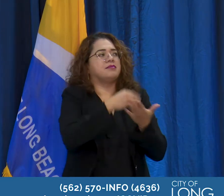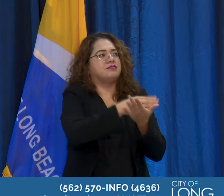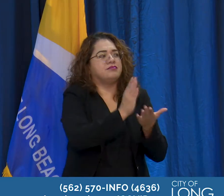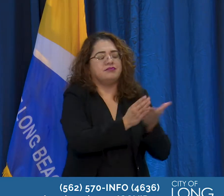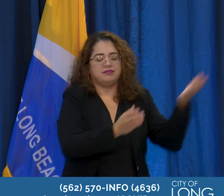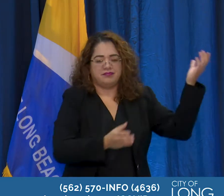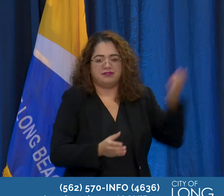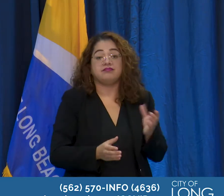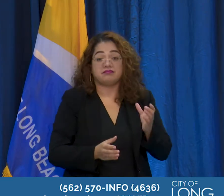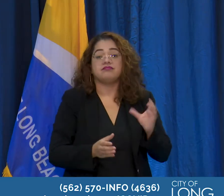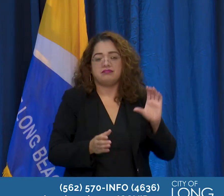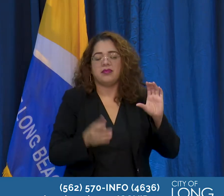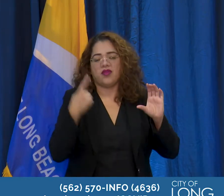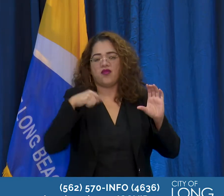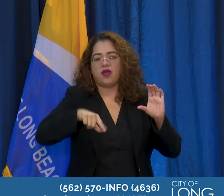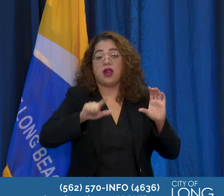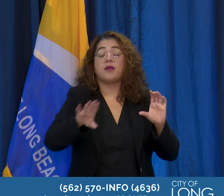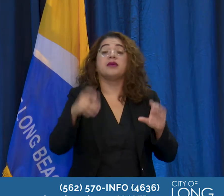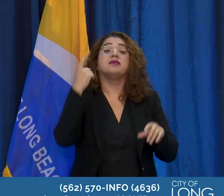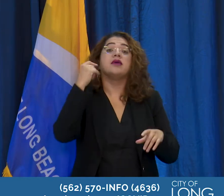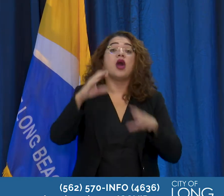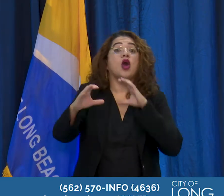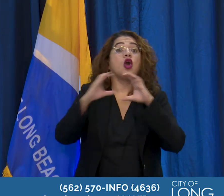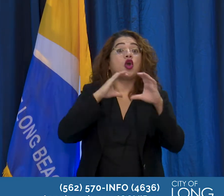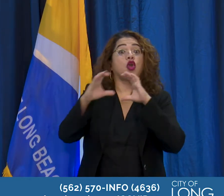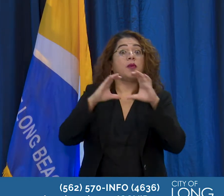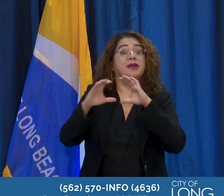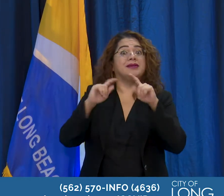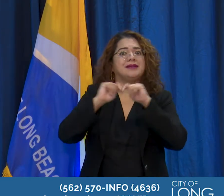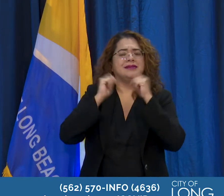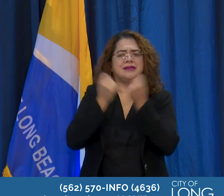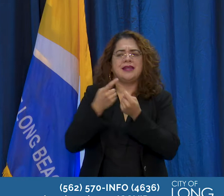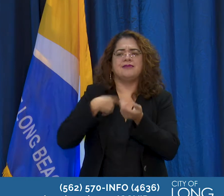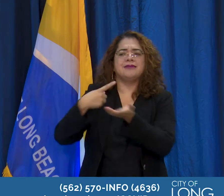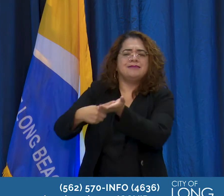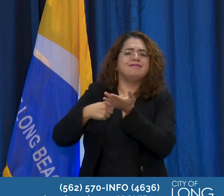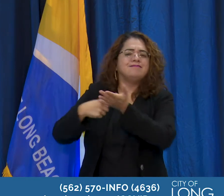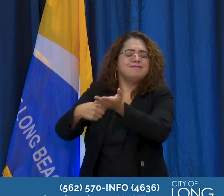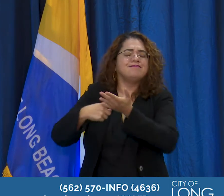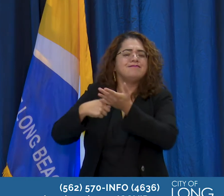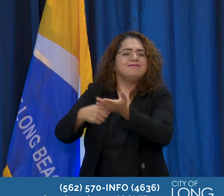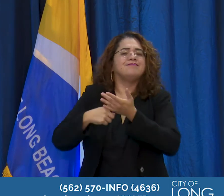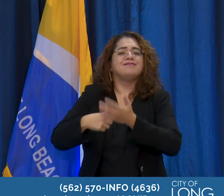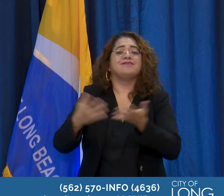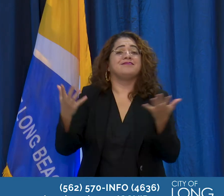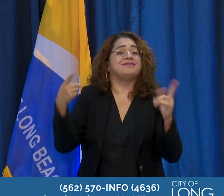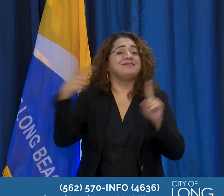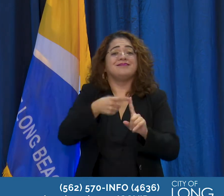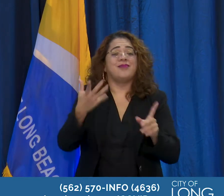We have been doing of course our briefings pretty consistently since I want to say close